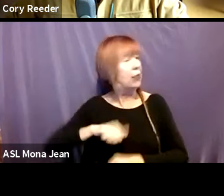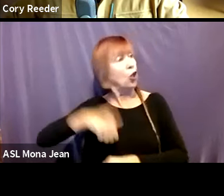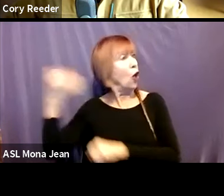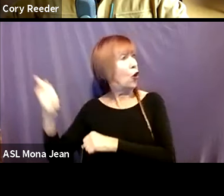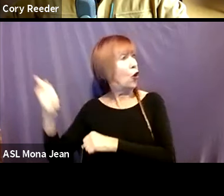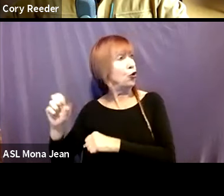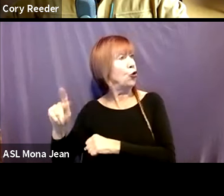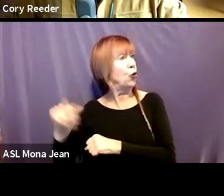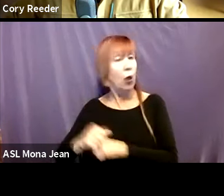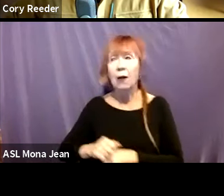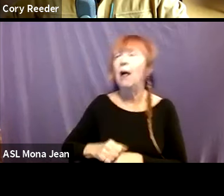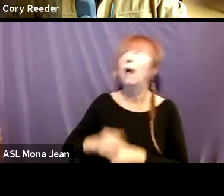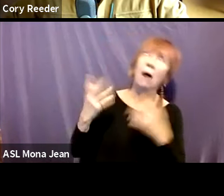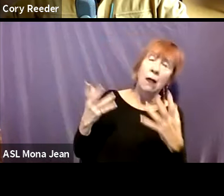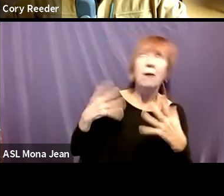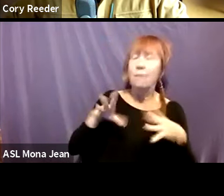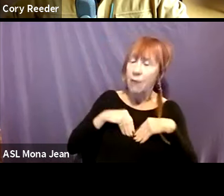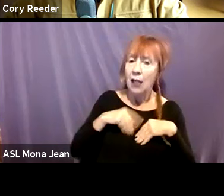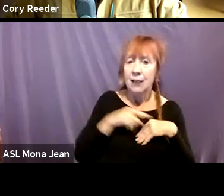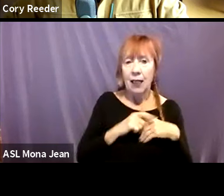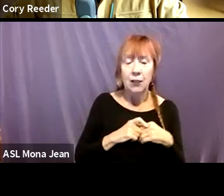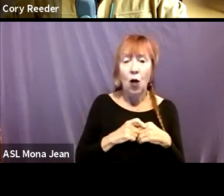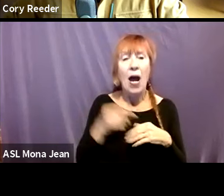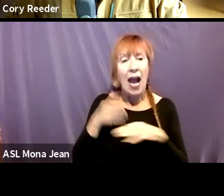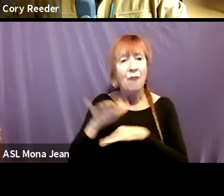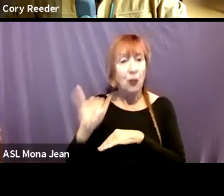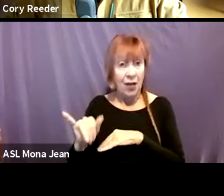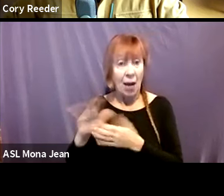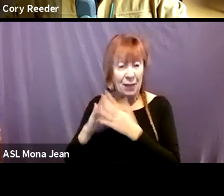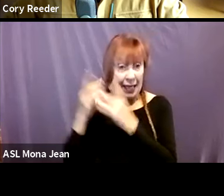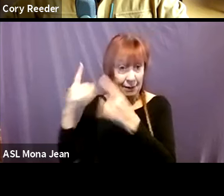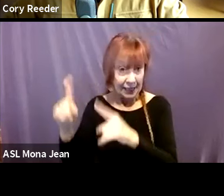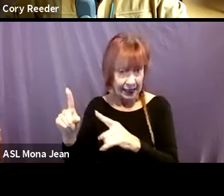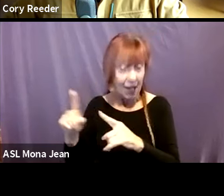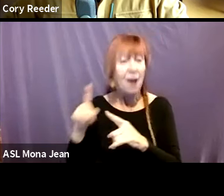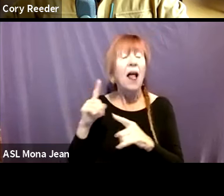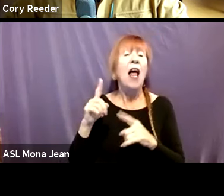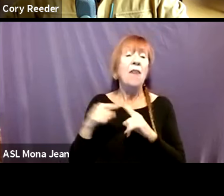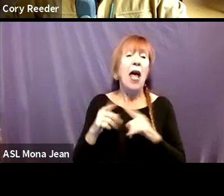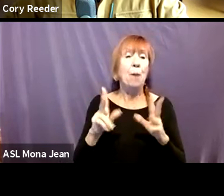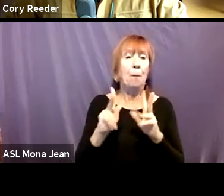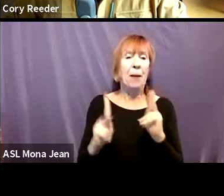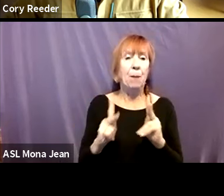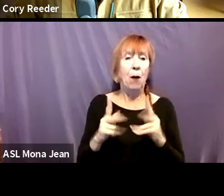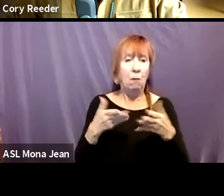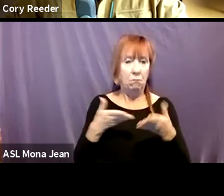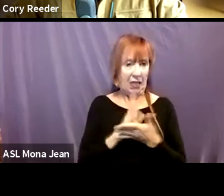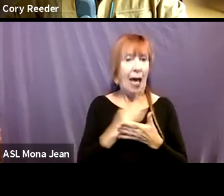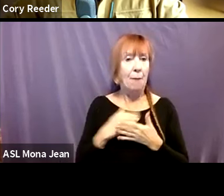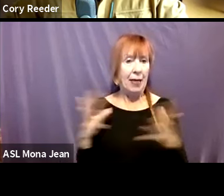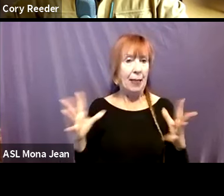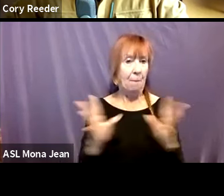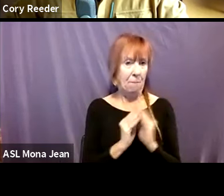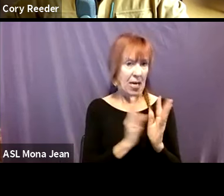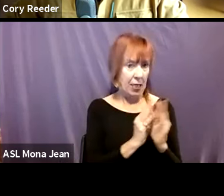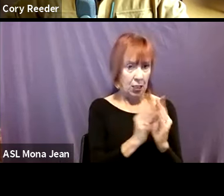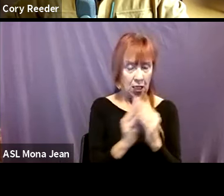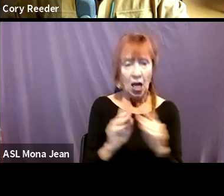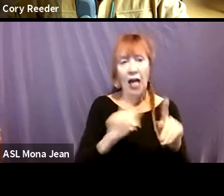But yeah, after that movie came out, it was a success, then I started getting pitch meetings at other studios, and for other projects.